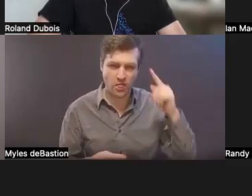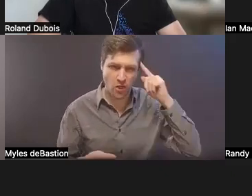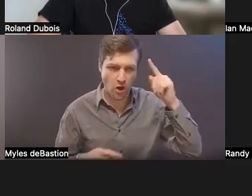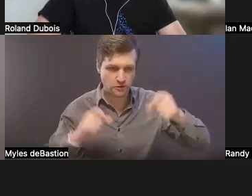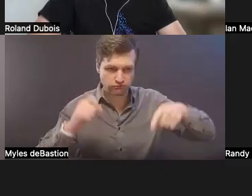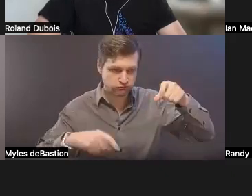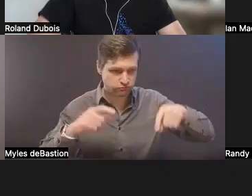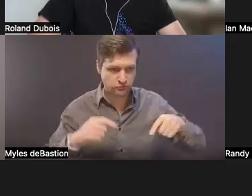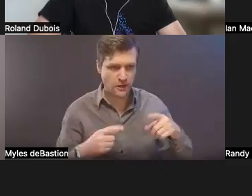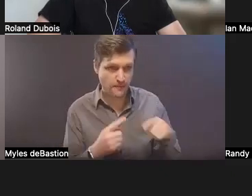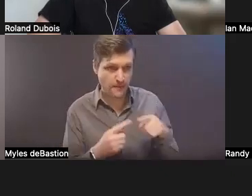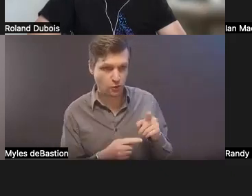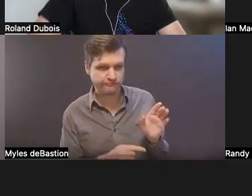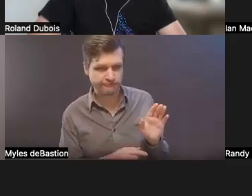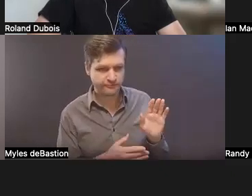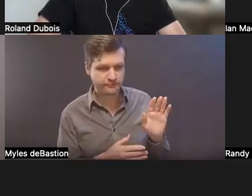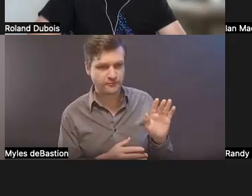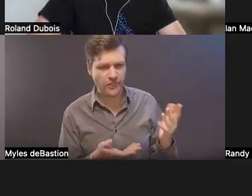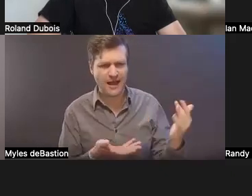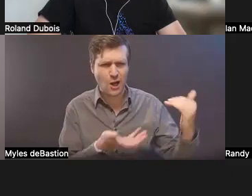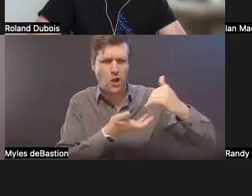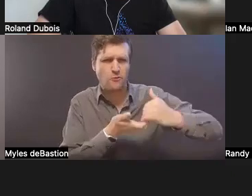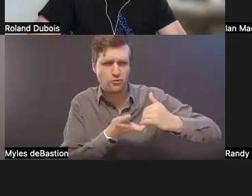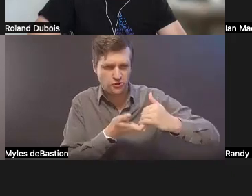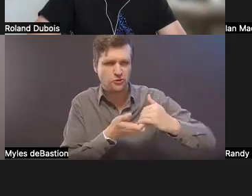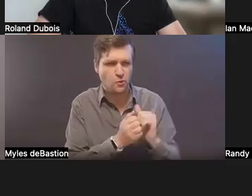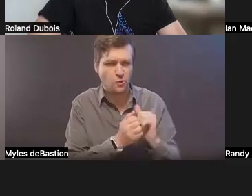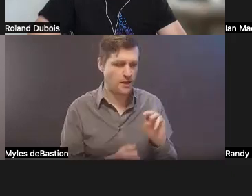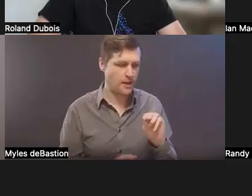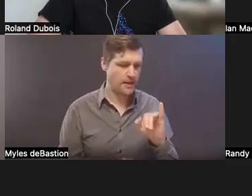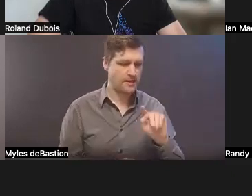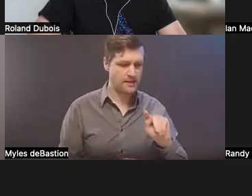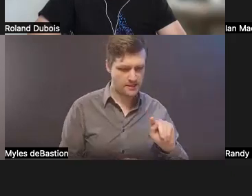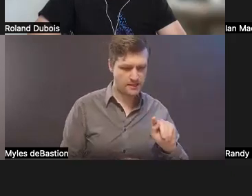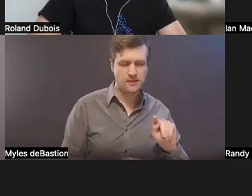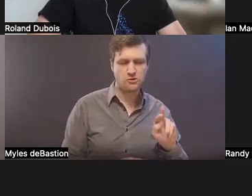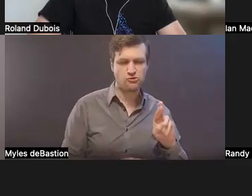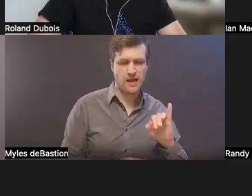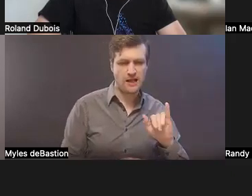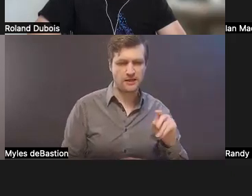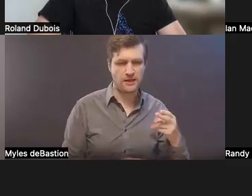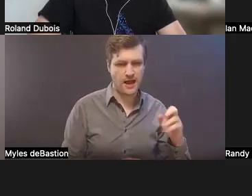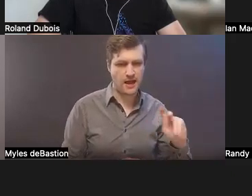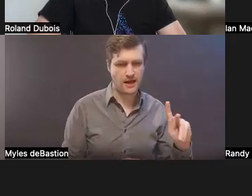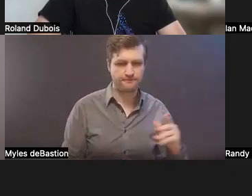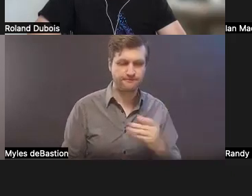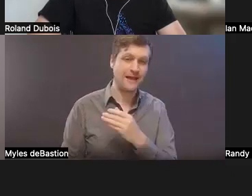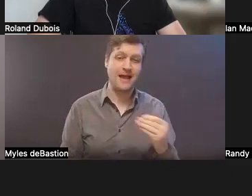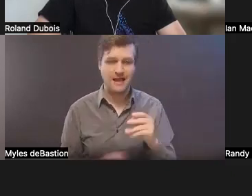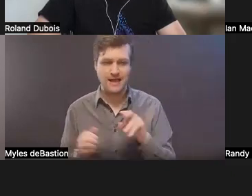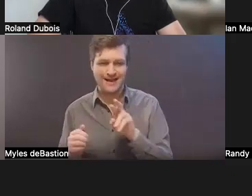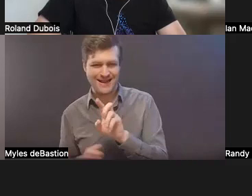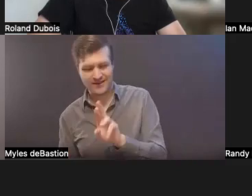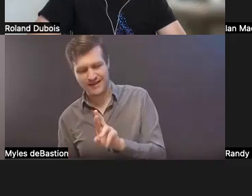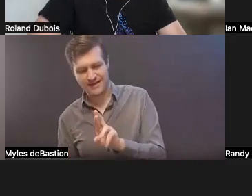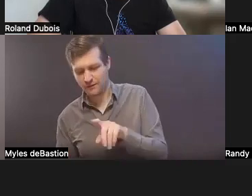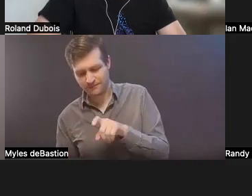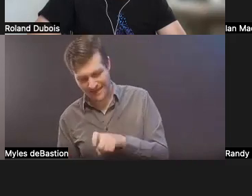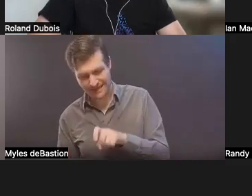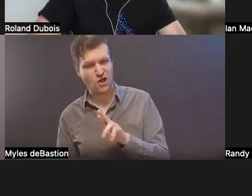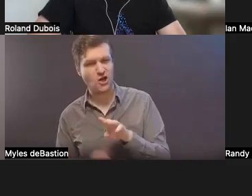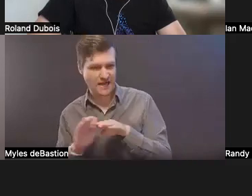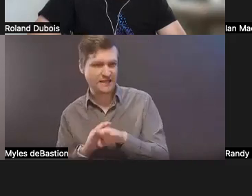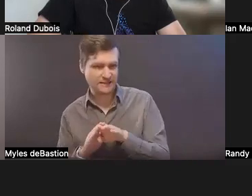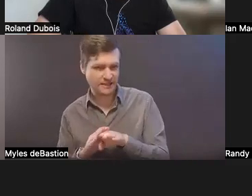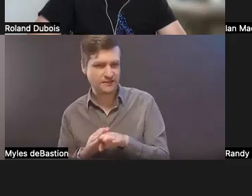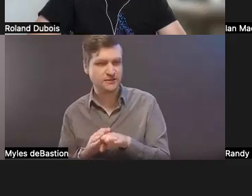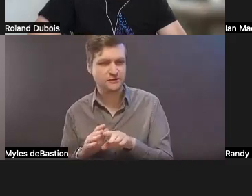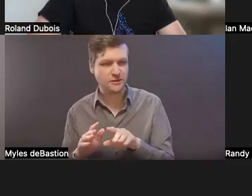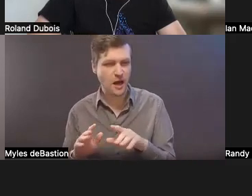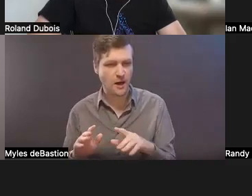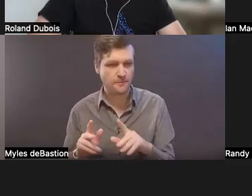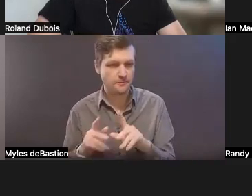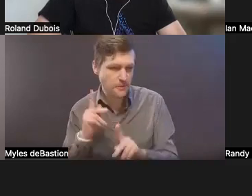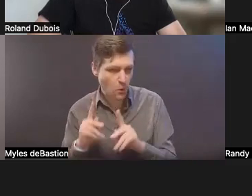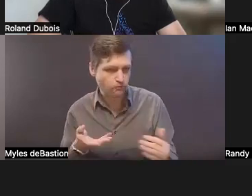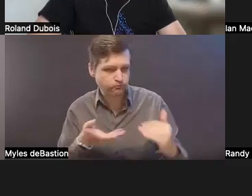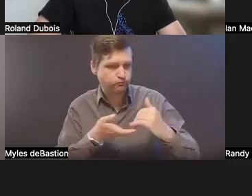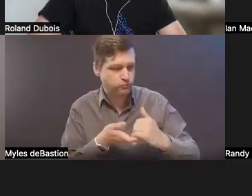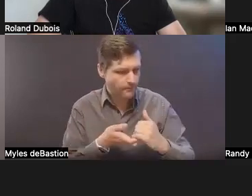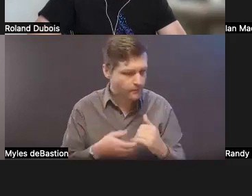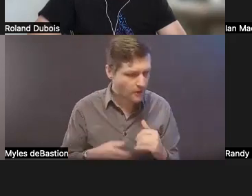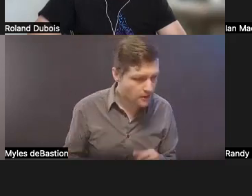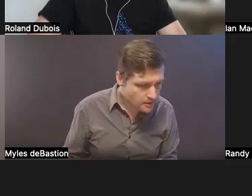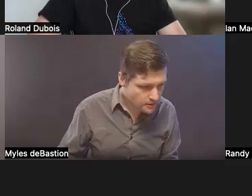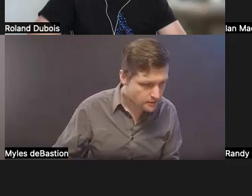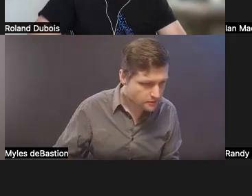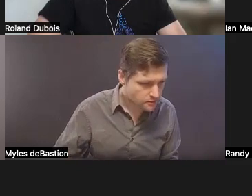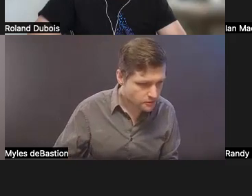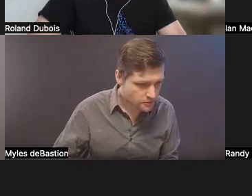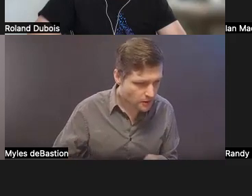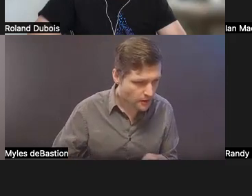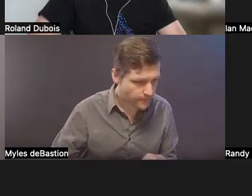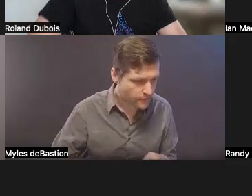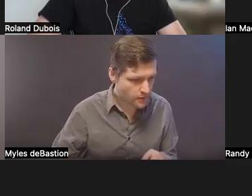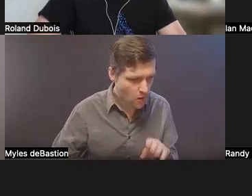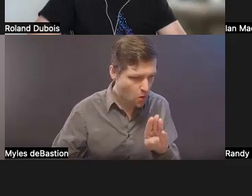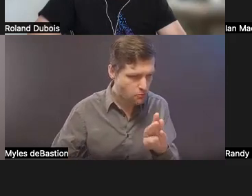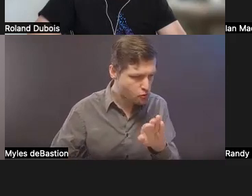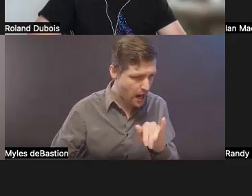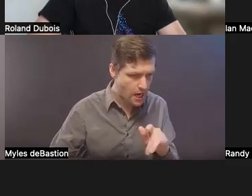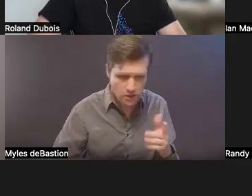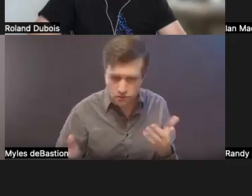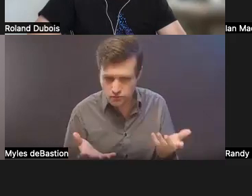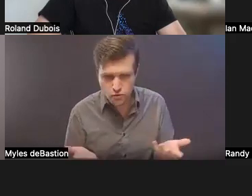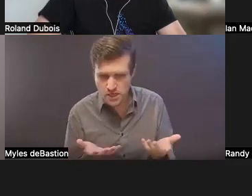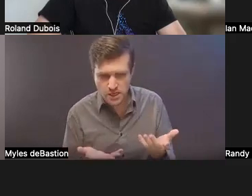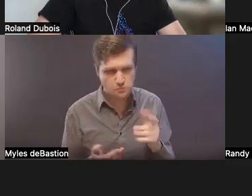want to respond to his thoughts and brainstorm, and partner with M.I.T. RIT Hack. Brian,